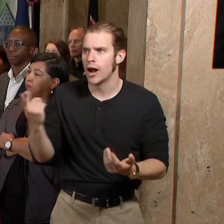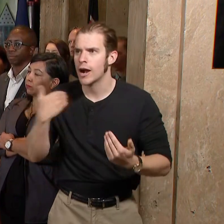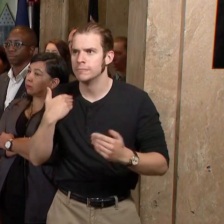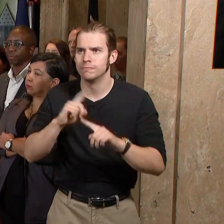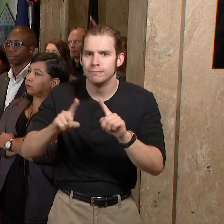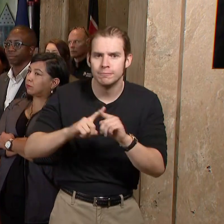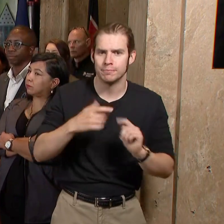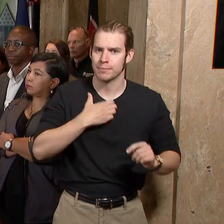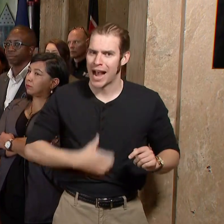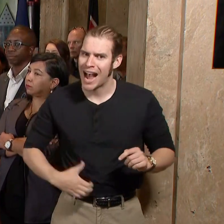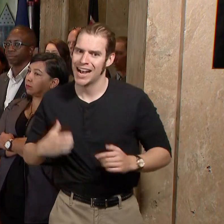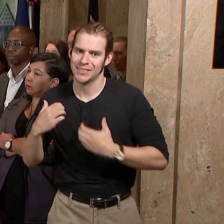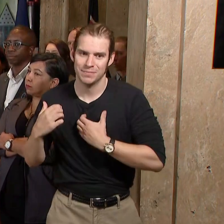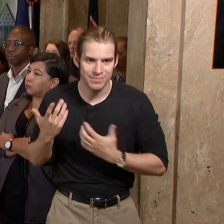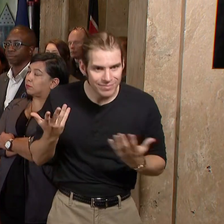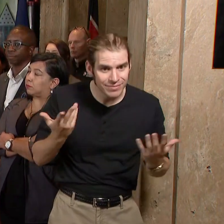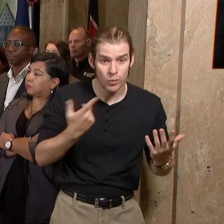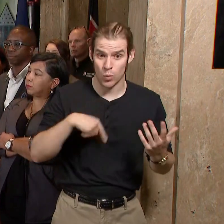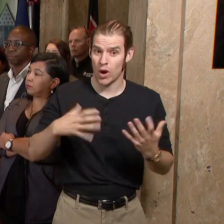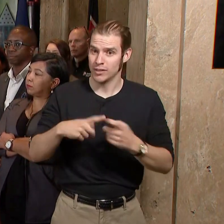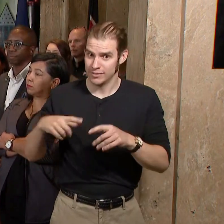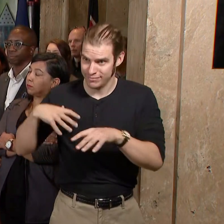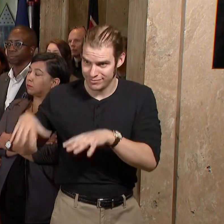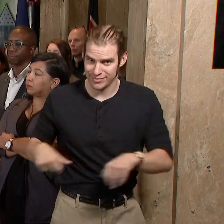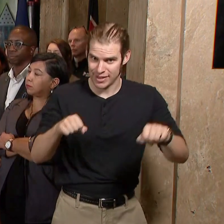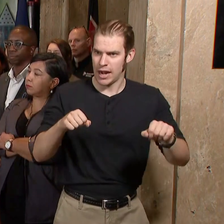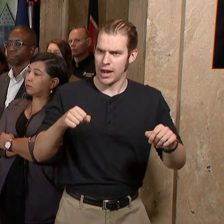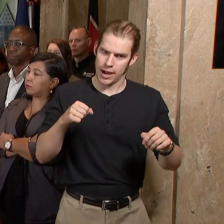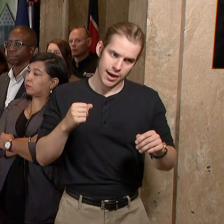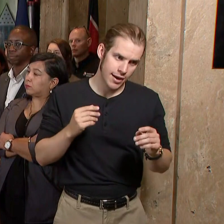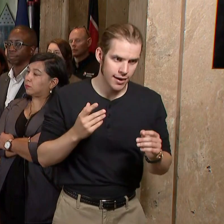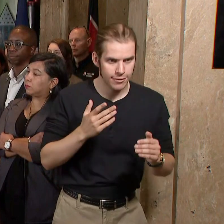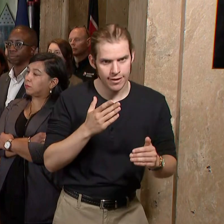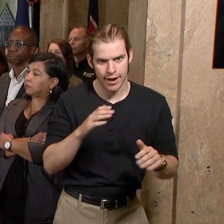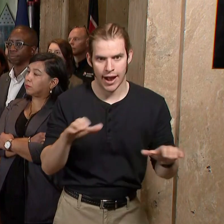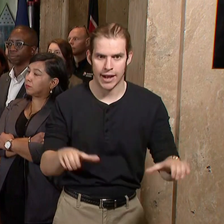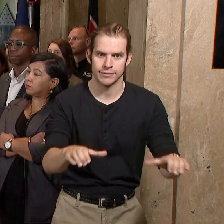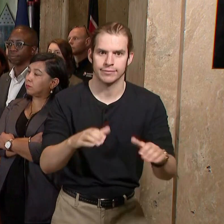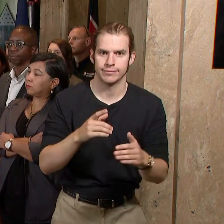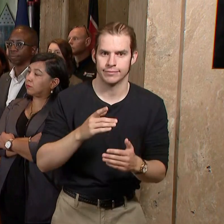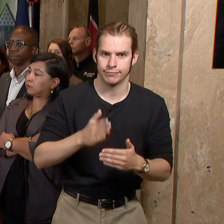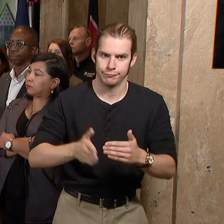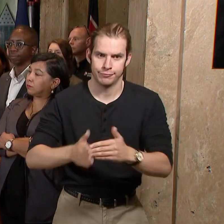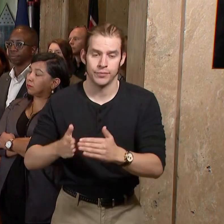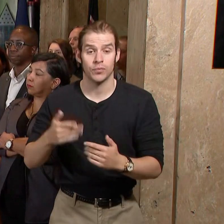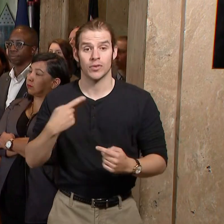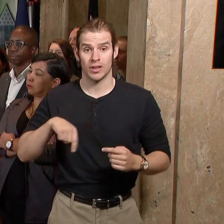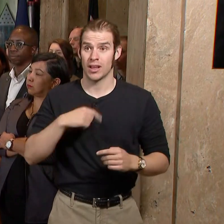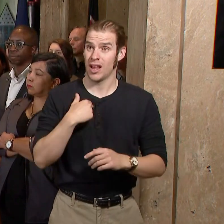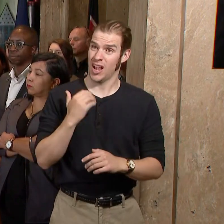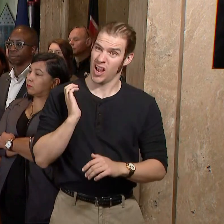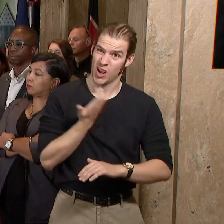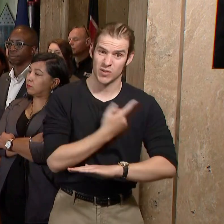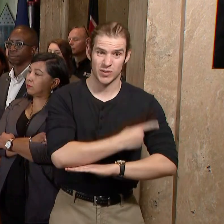That's true for residents across the city too. So this is our commitment, day one, to say we hear you, we agree with you and we are ready to put